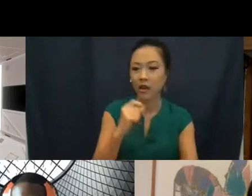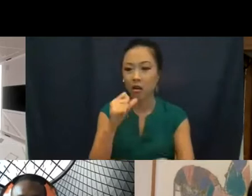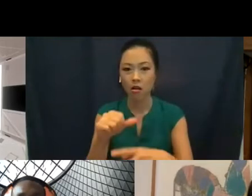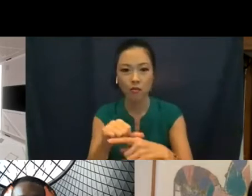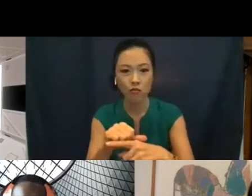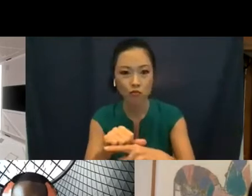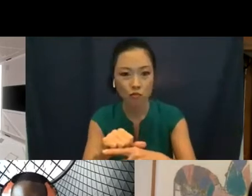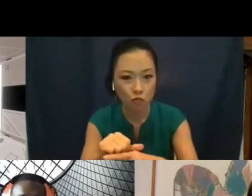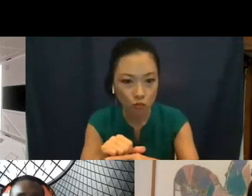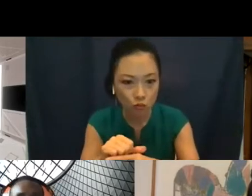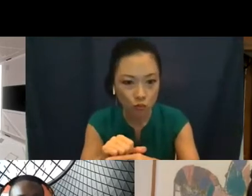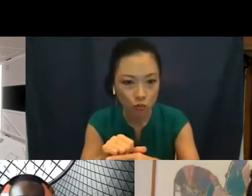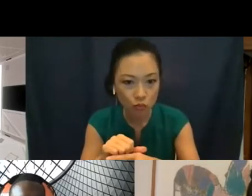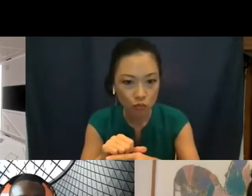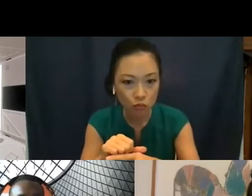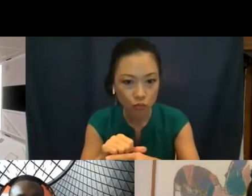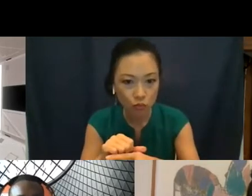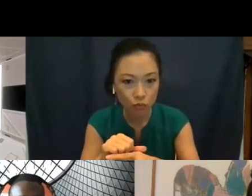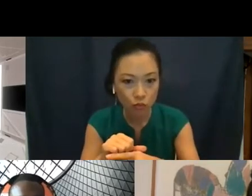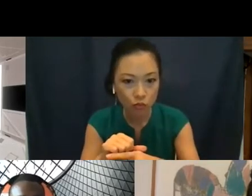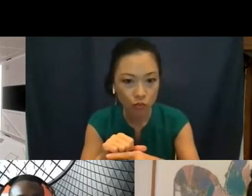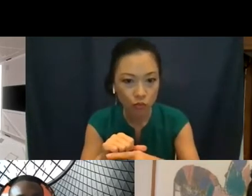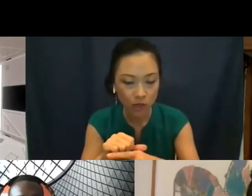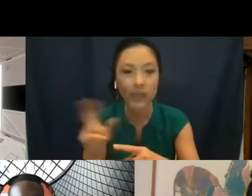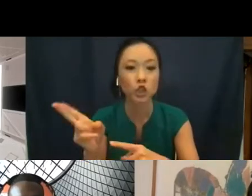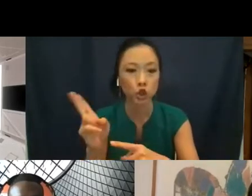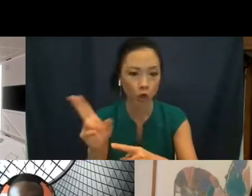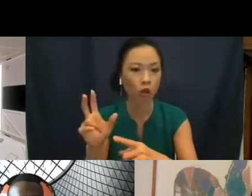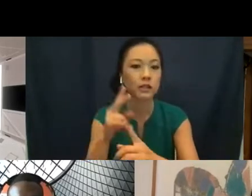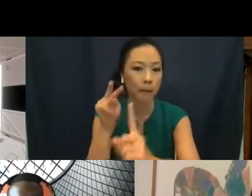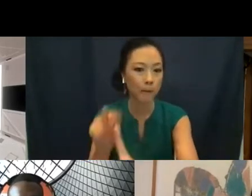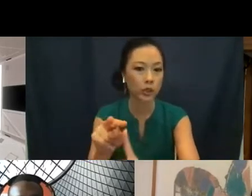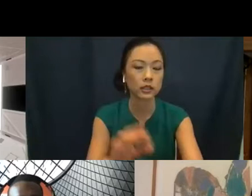much. Last but not least, Gabri, please take it away.